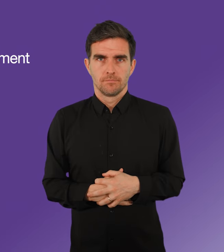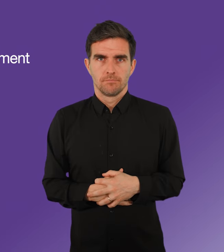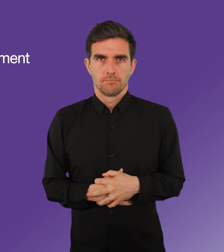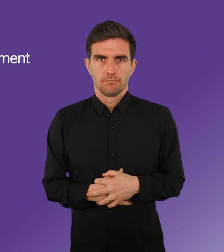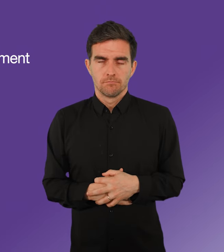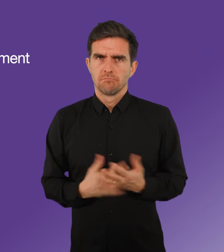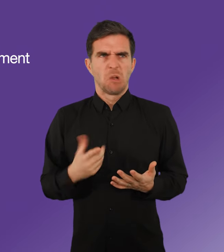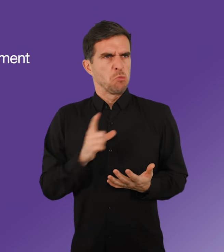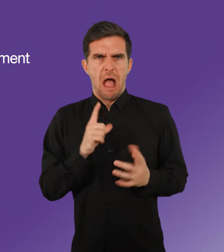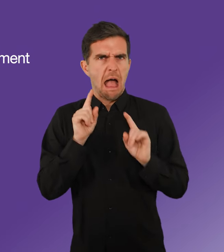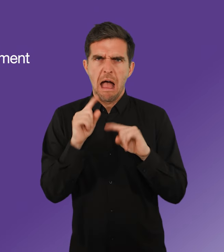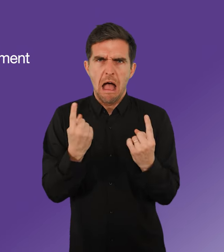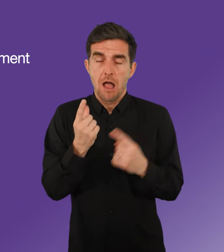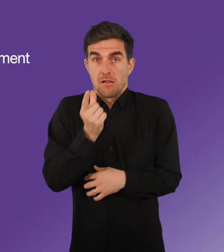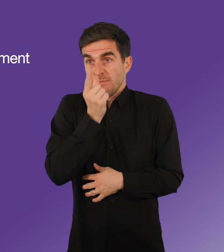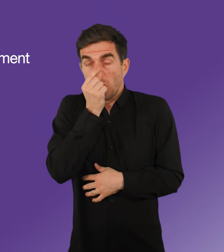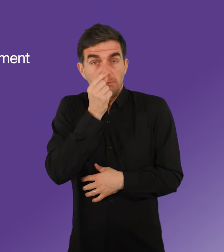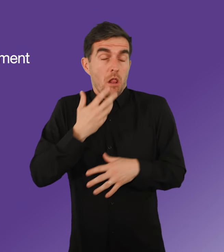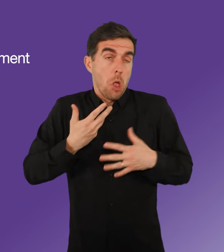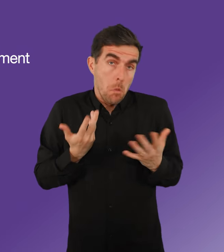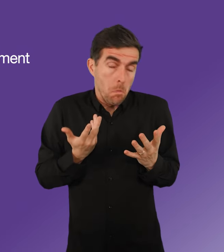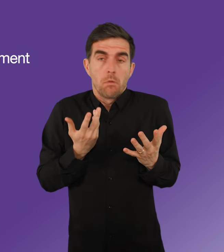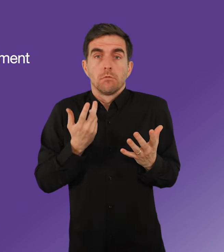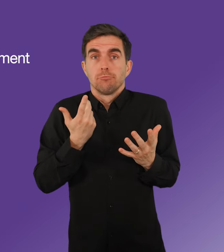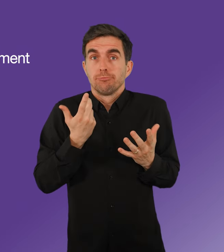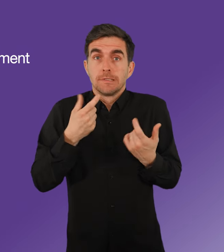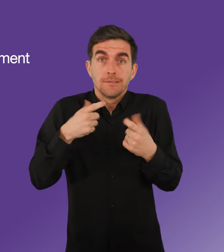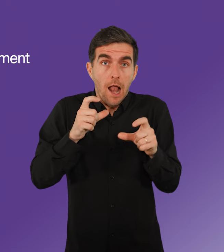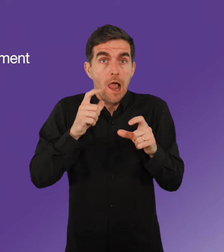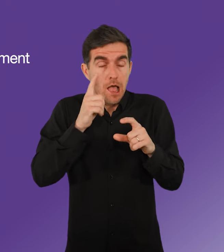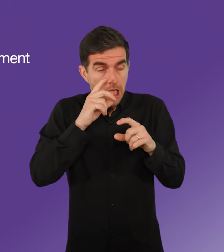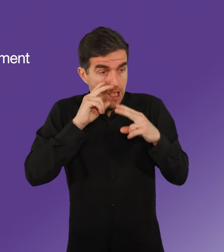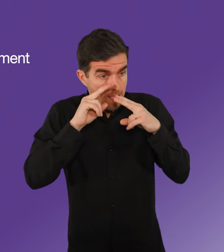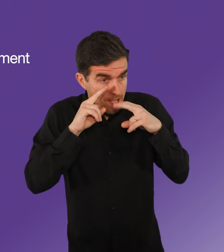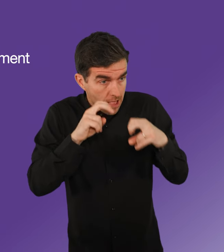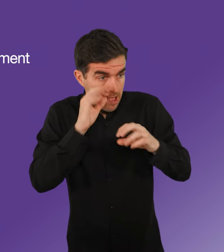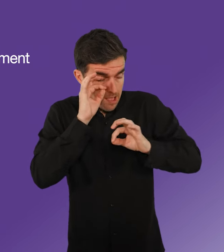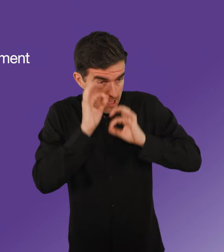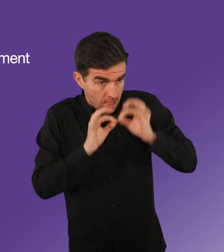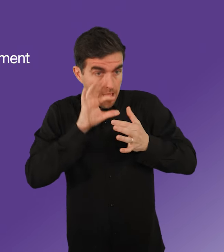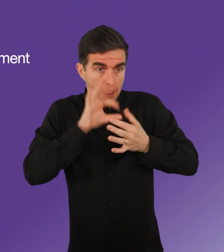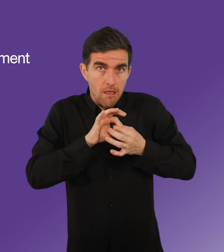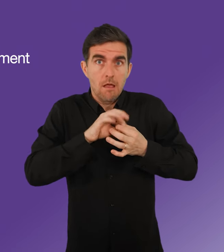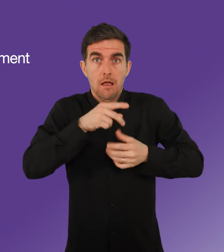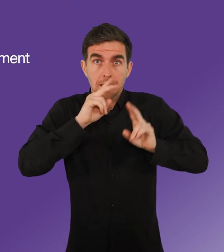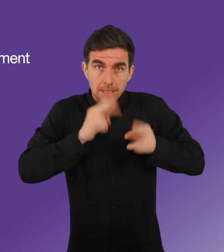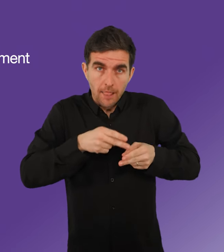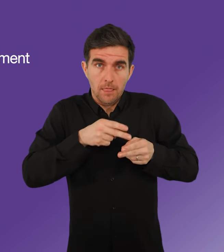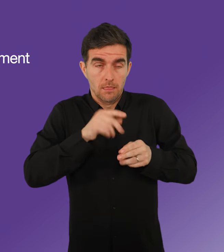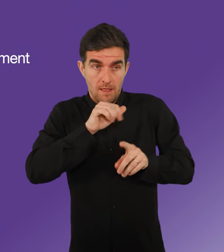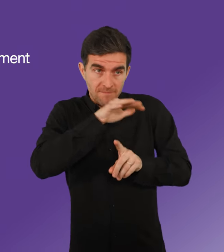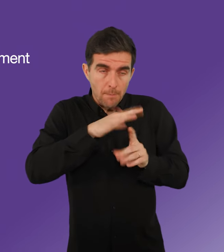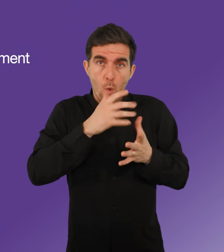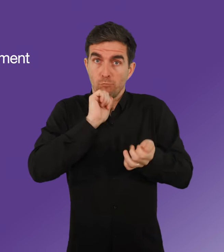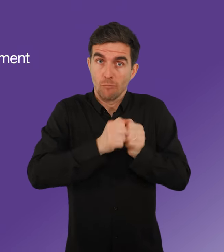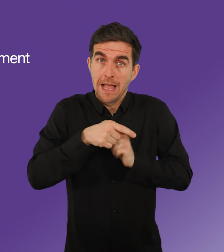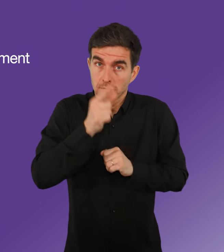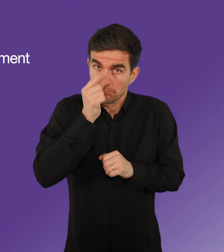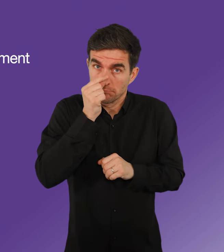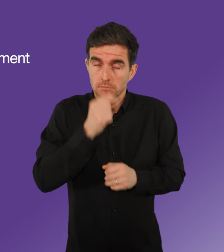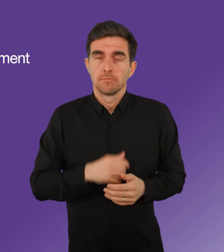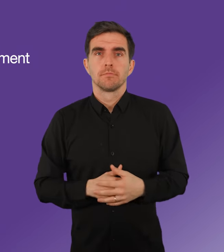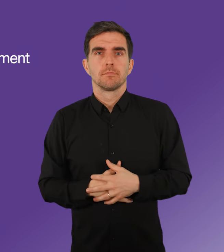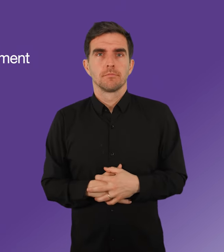This may be because there is an inquest about the death of your family member or friend.